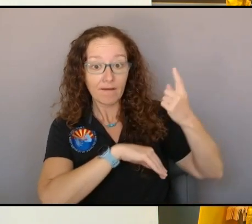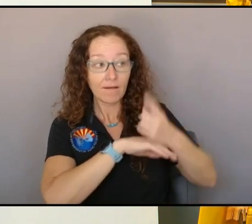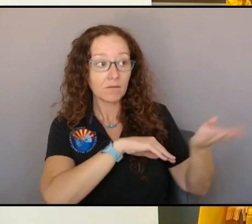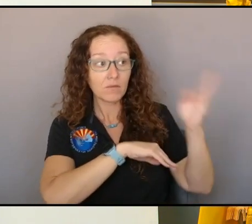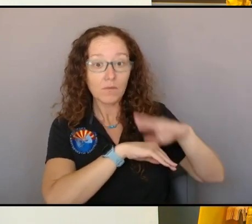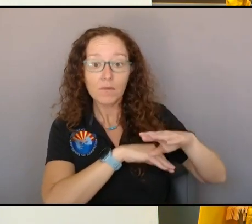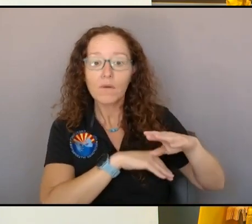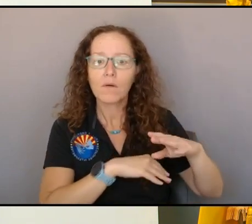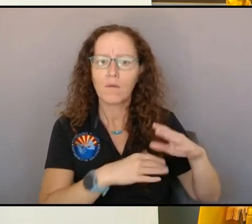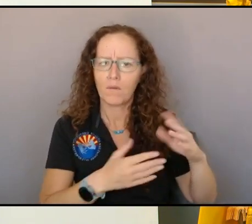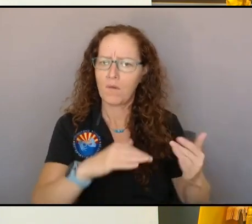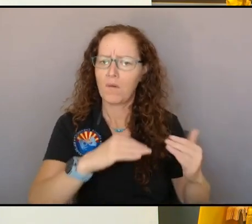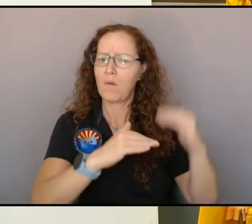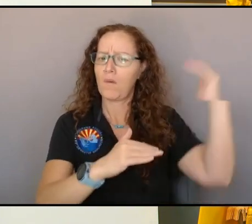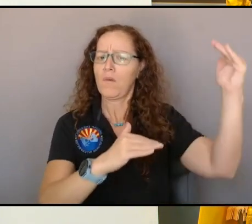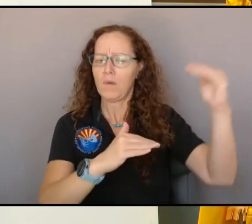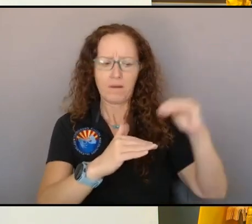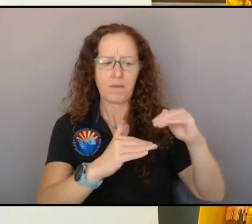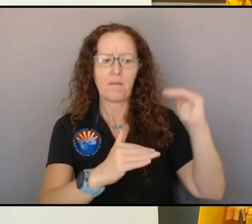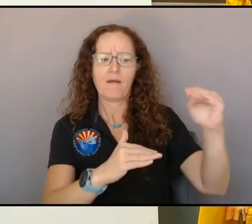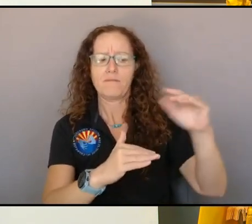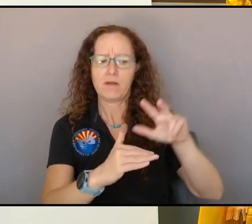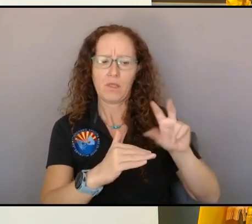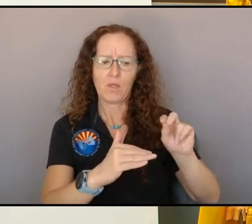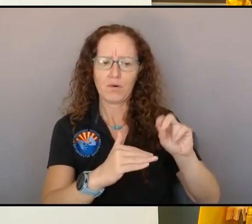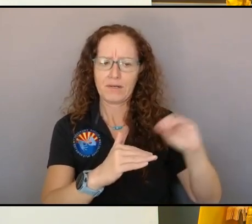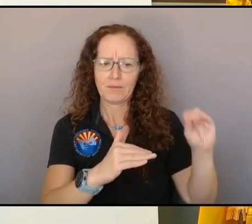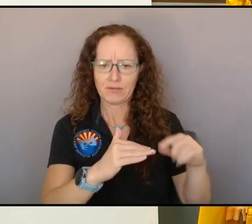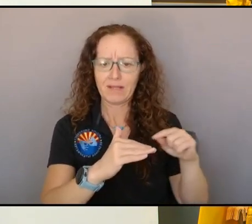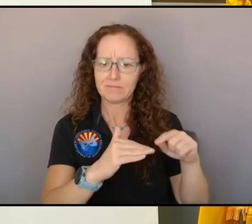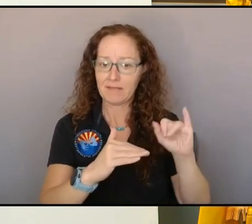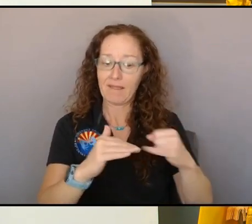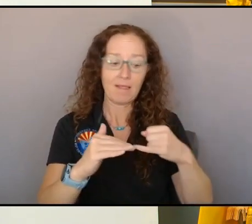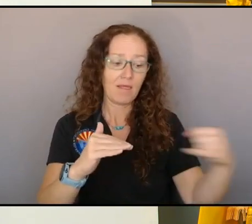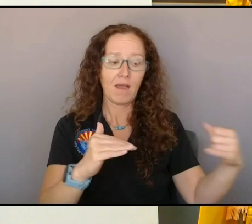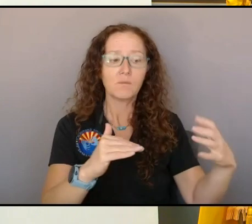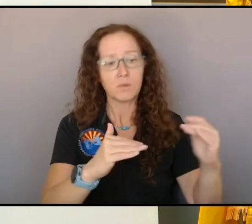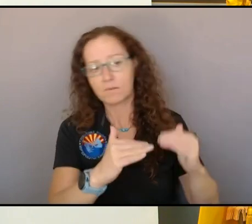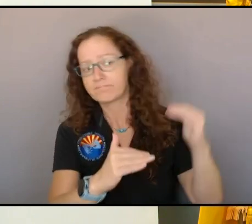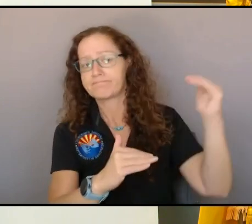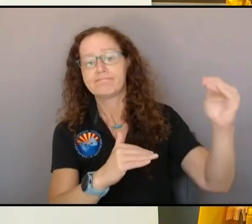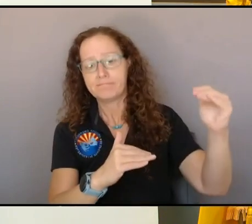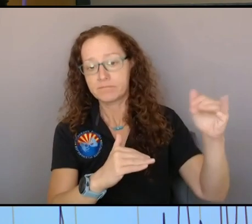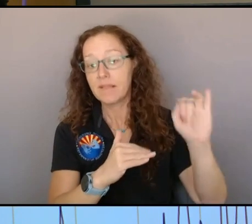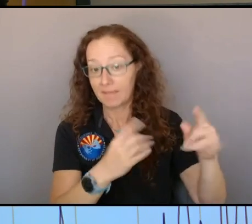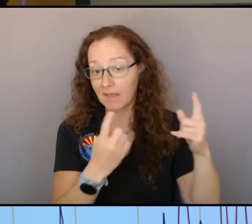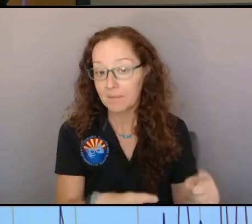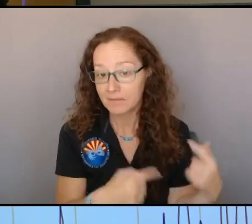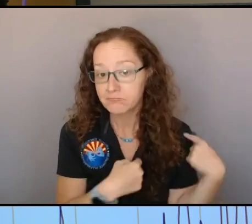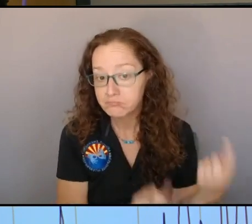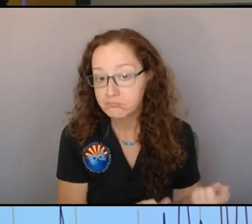30%. Remember, I said, that's the line we want to stay above. The issue is, we're on the back end of this moist